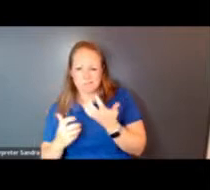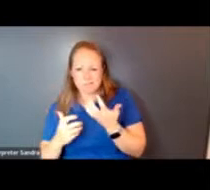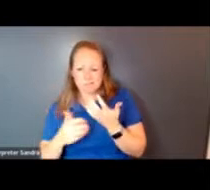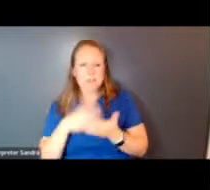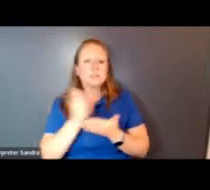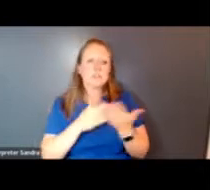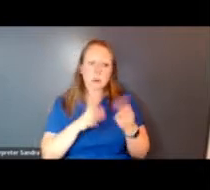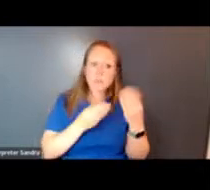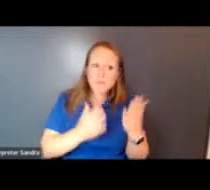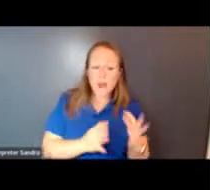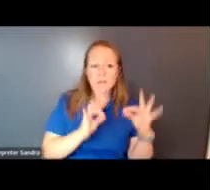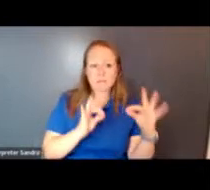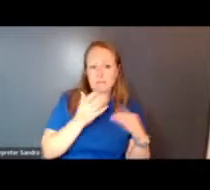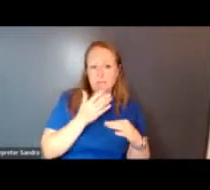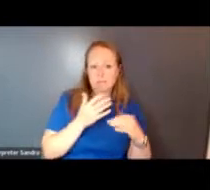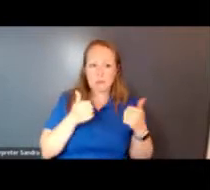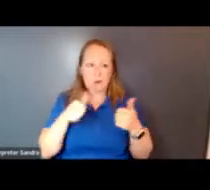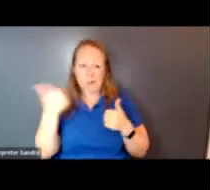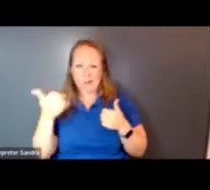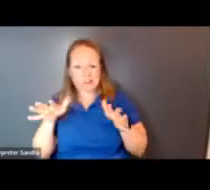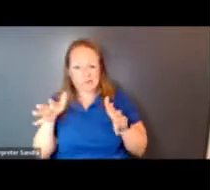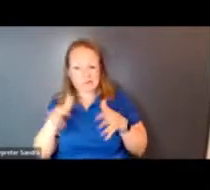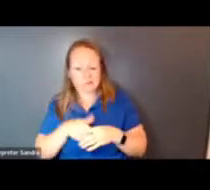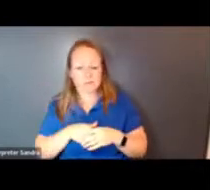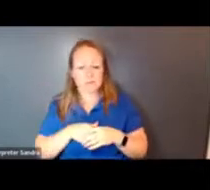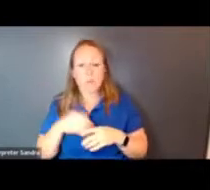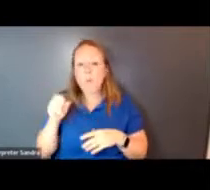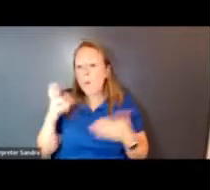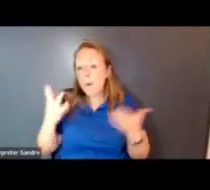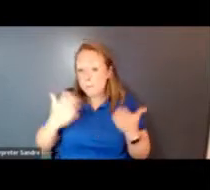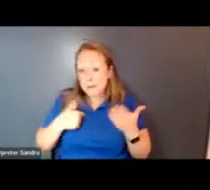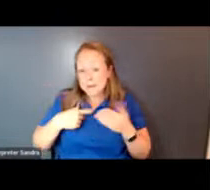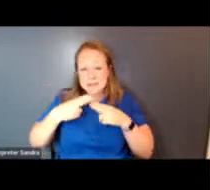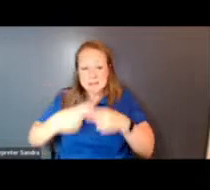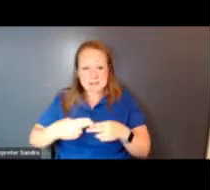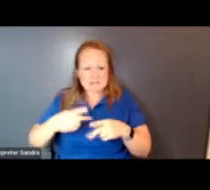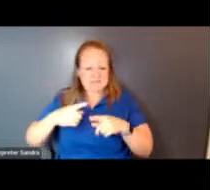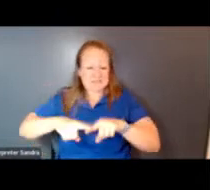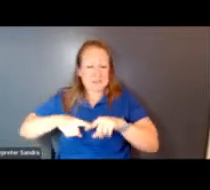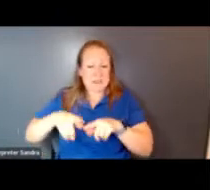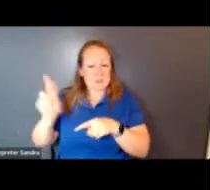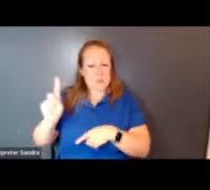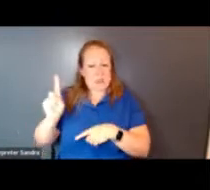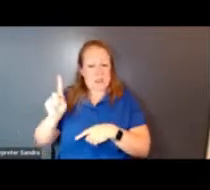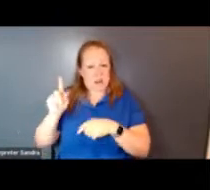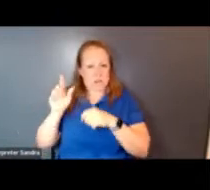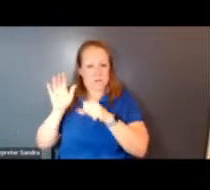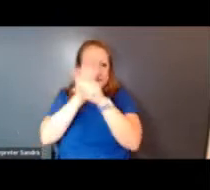others. Or maybe in your state, it depends on the geographic location. But some local areas